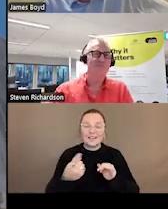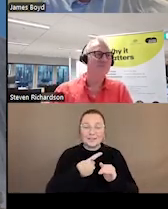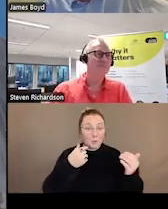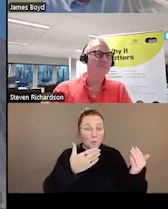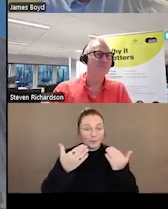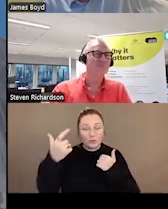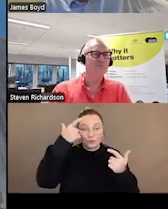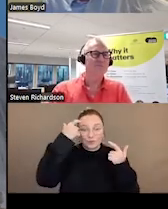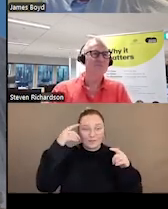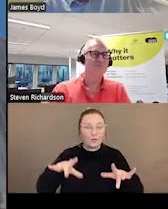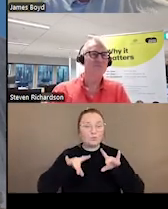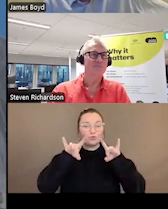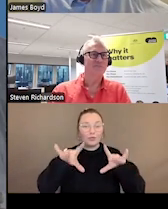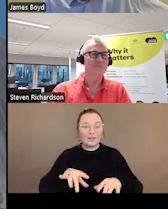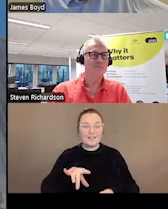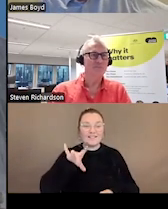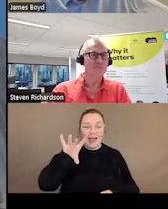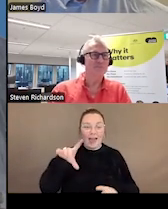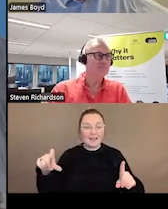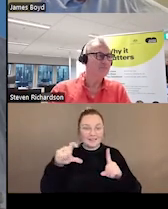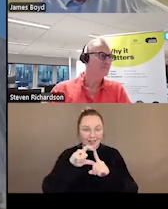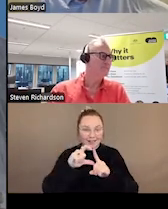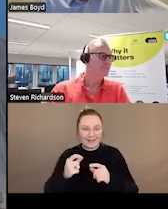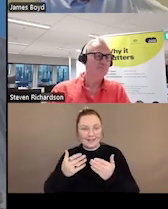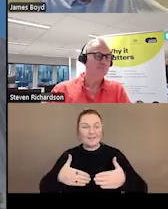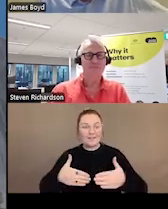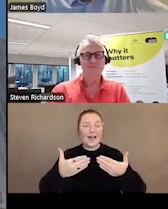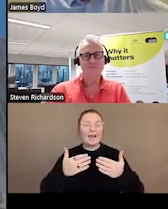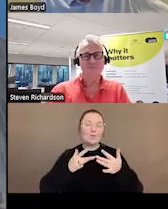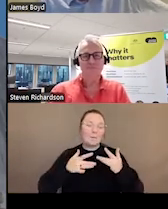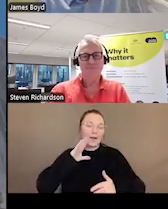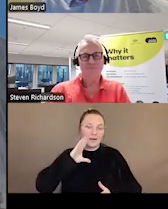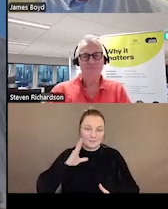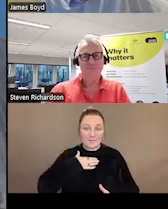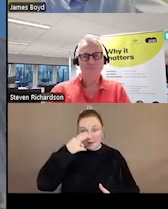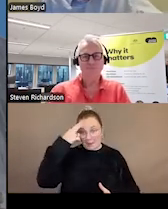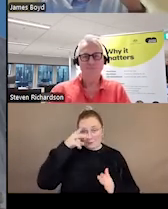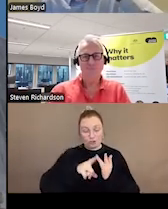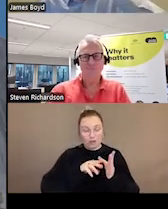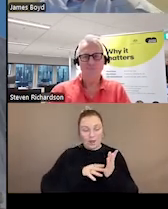Australia's 10 Ds of Giving Days webinar. My name is James Boyd, I am the State